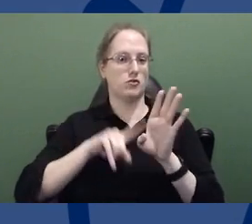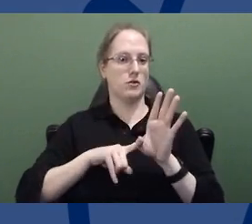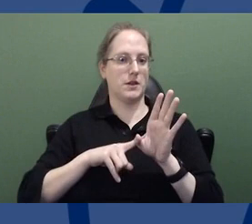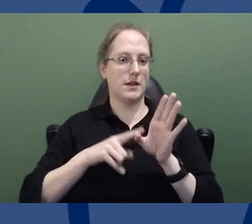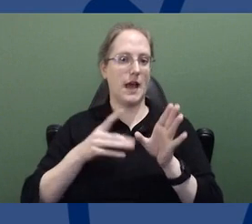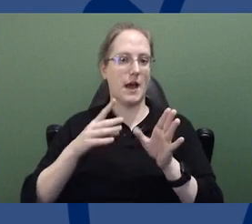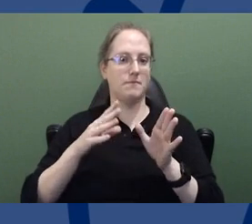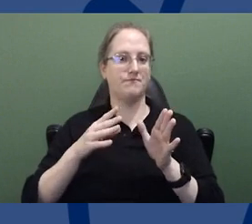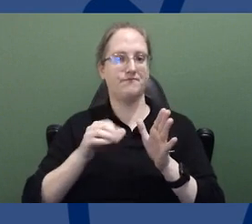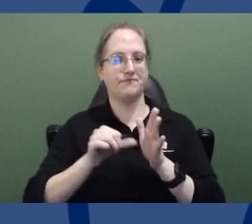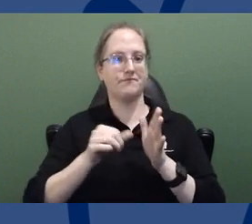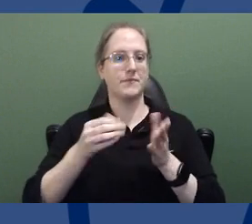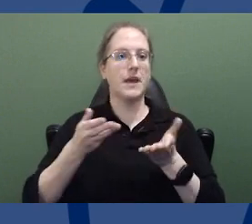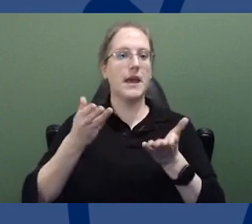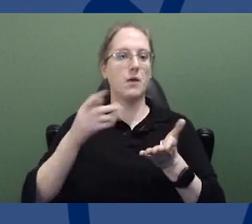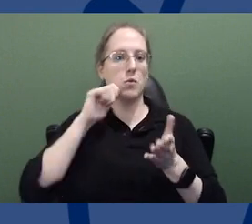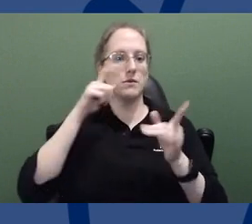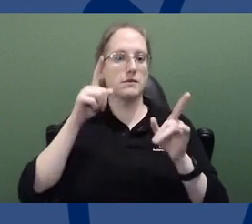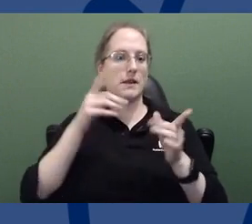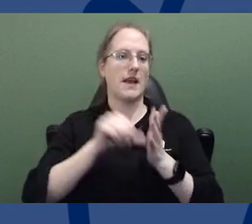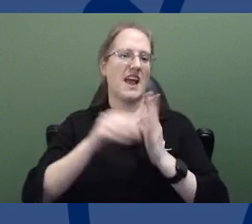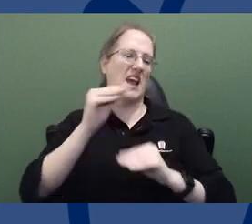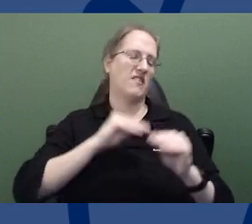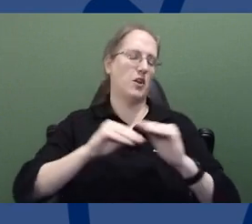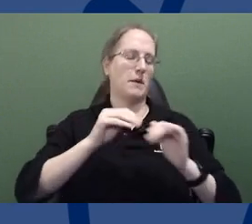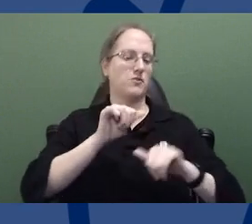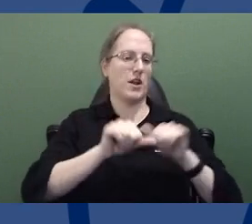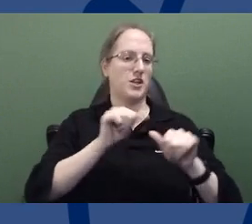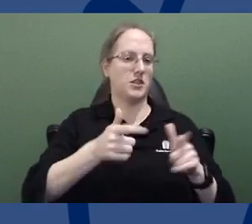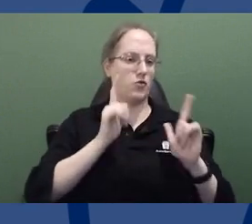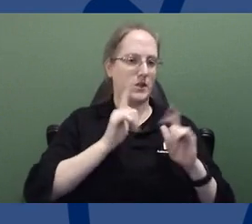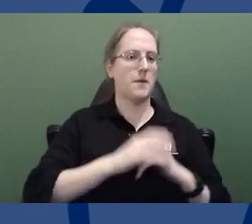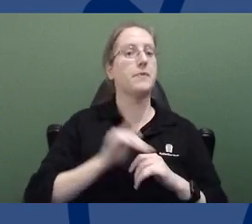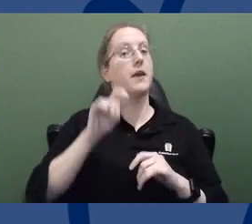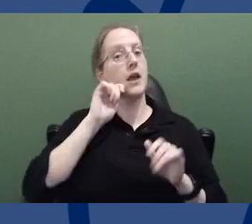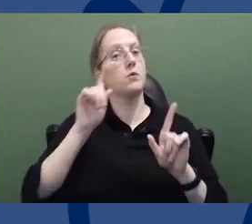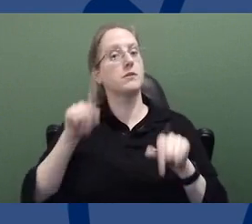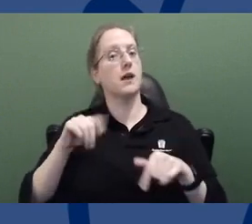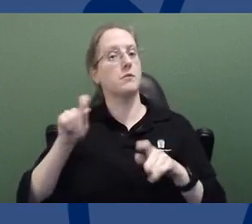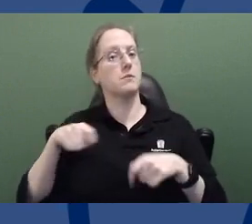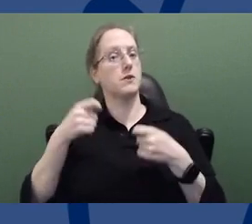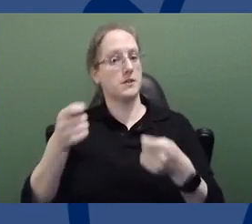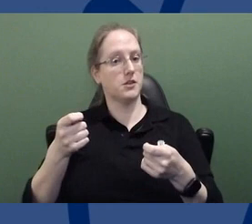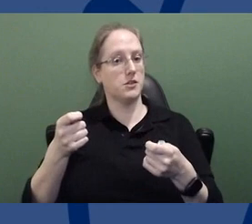presentation now and will follow‑up with a short presentation by Bridget Barrett, Executive